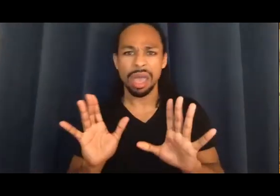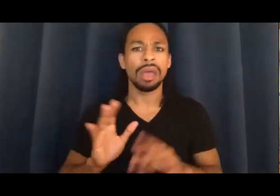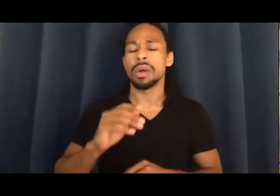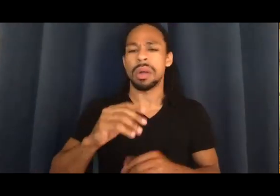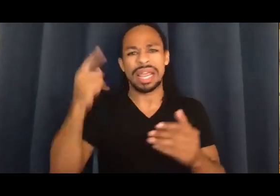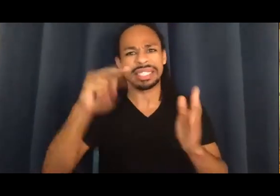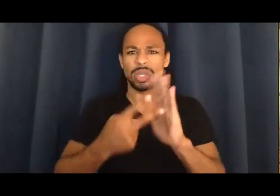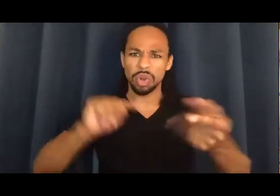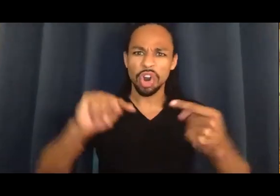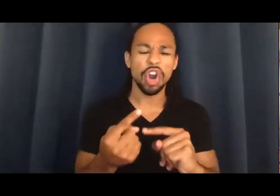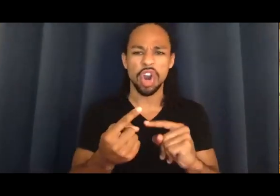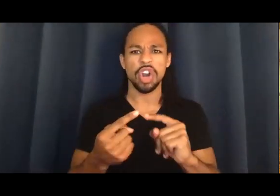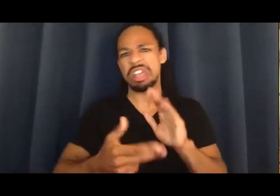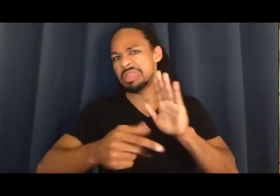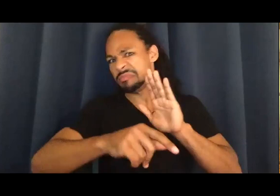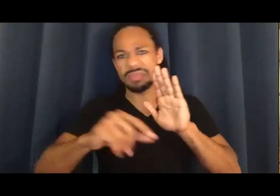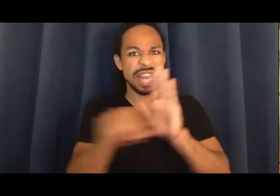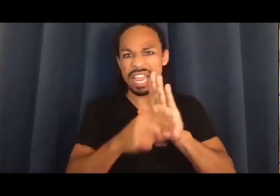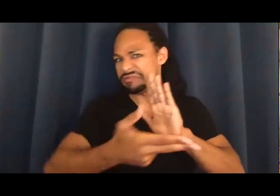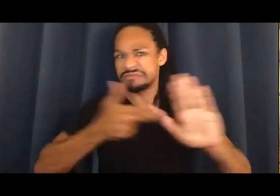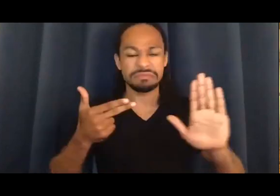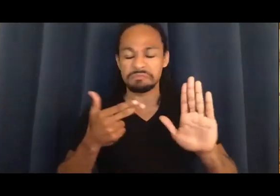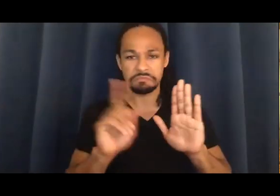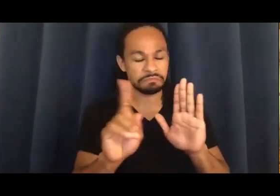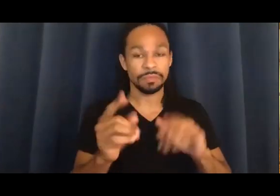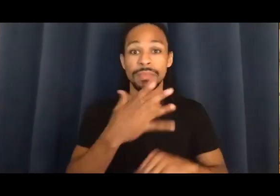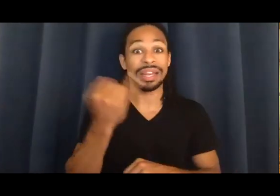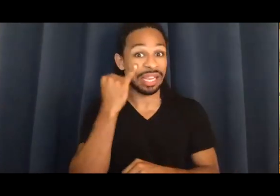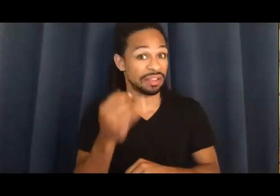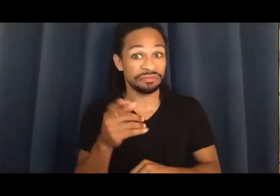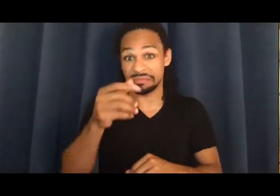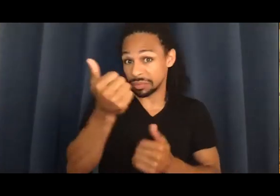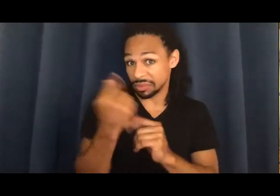anyone acts in violation of these guidelines, they will be warned and asked to course correct